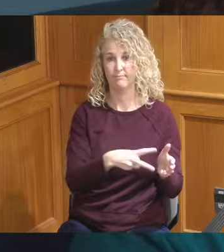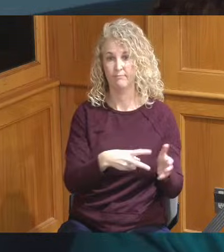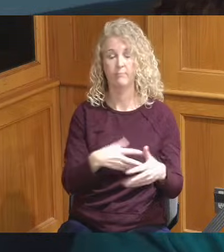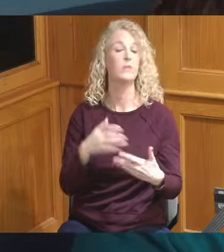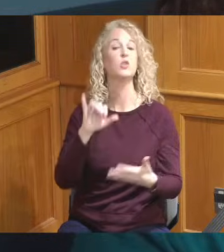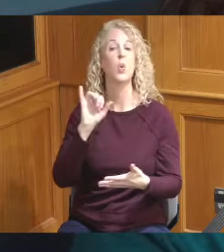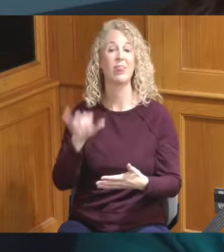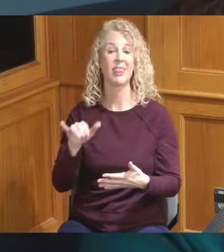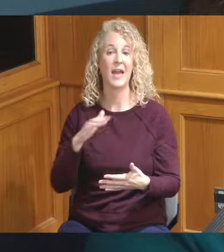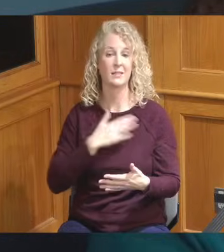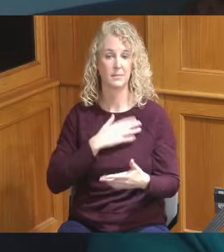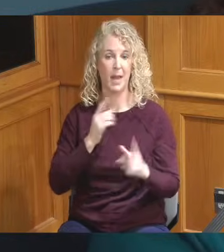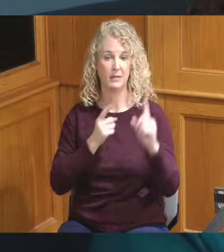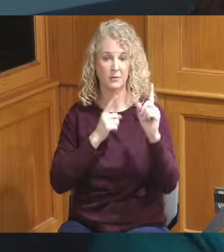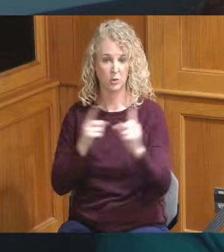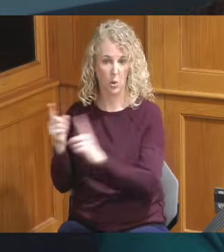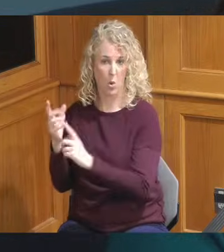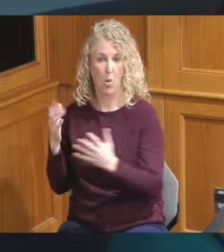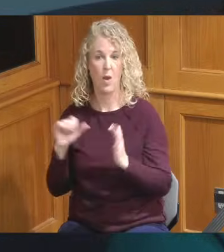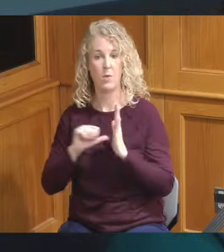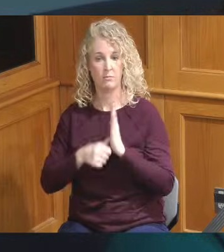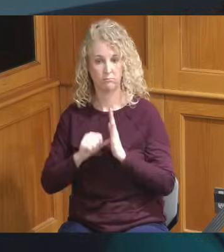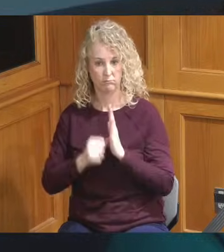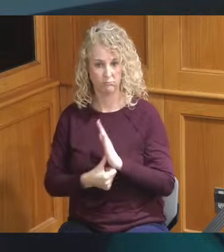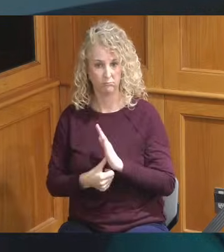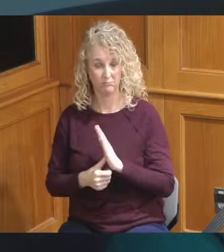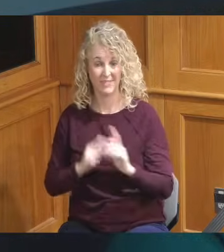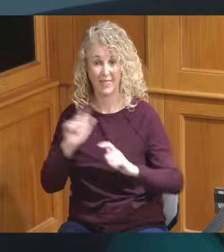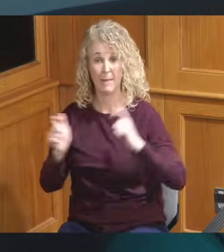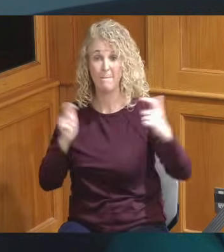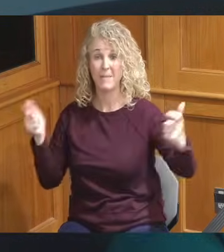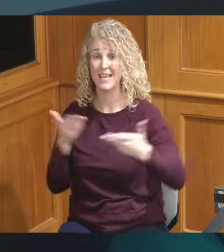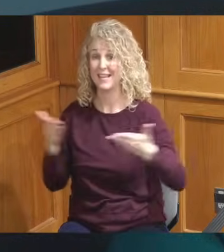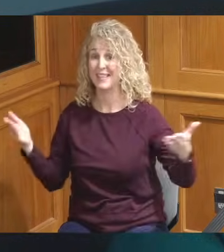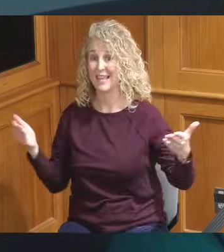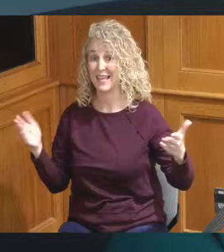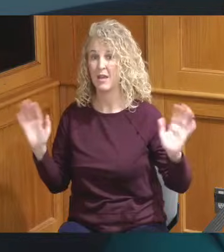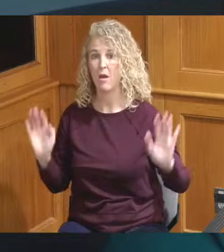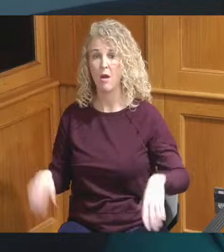are the things that I wanted to highlight. the big thing everyone says, "Oh, we're not asking for no